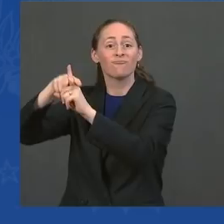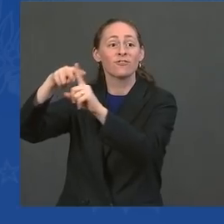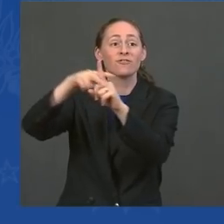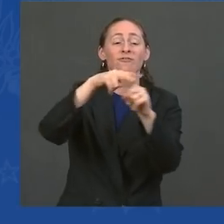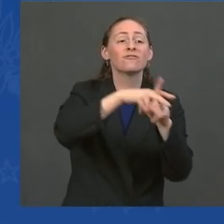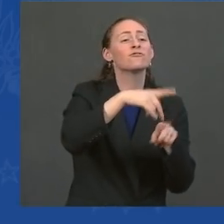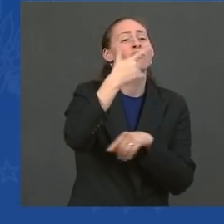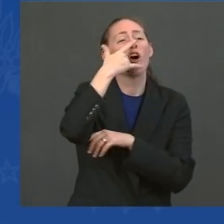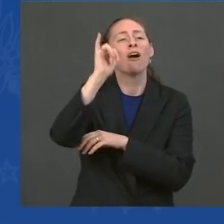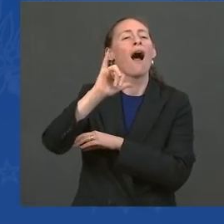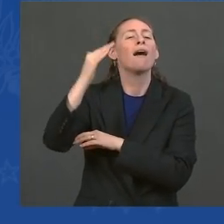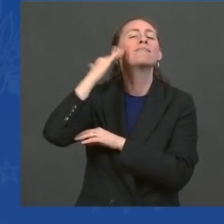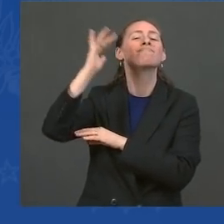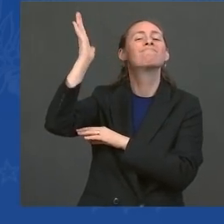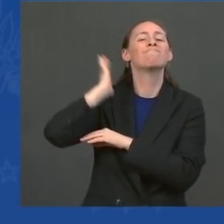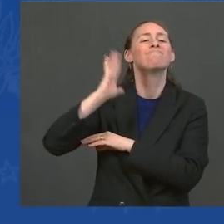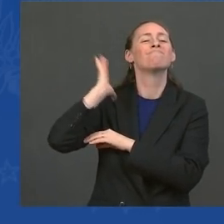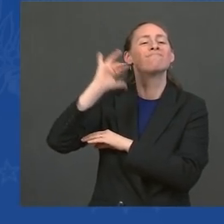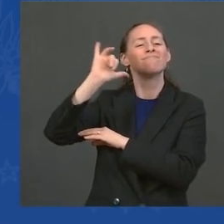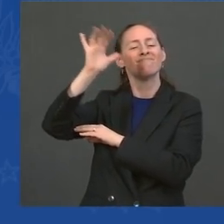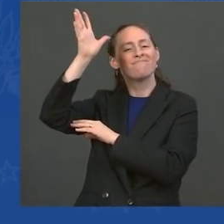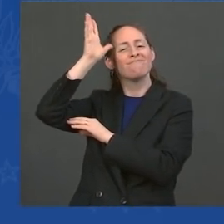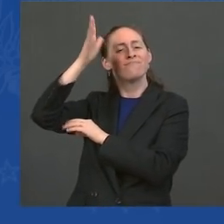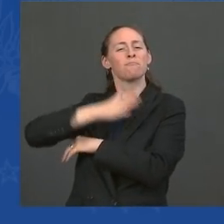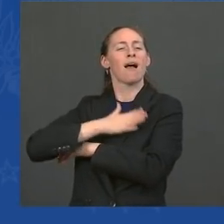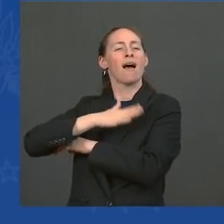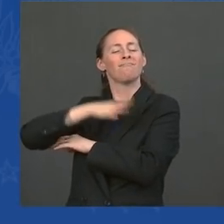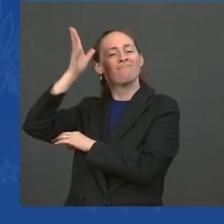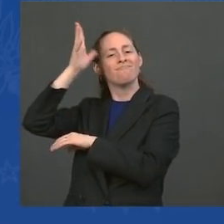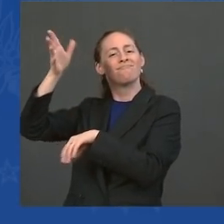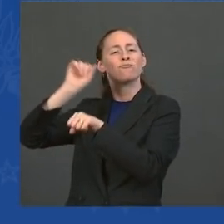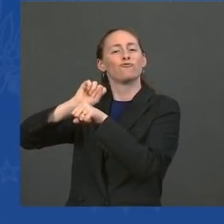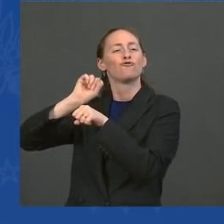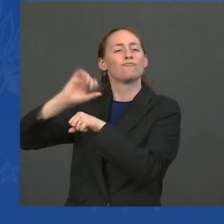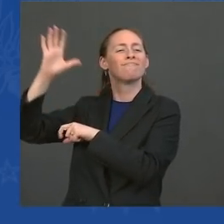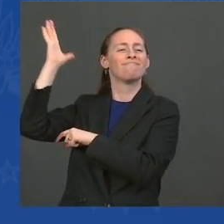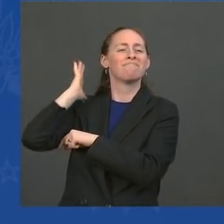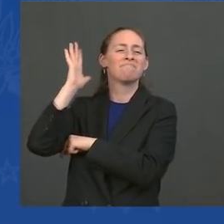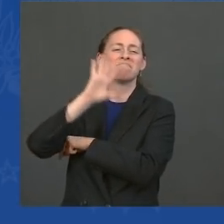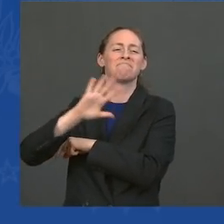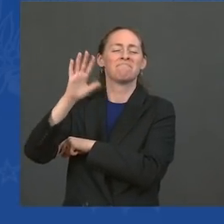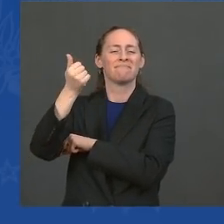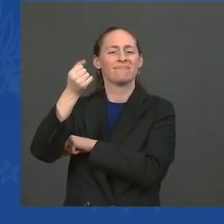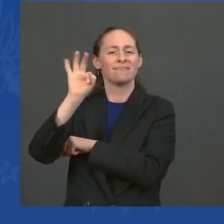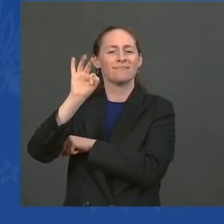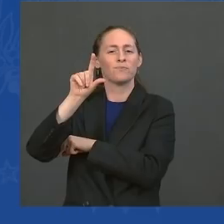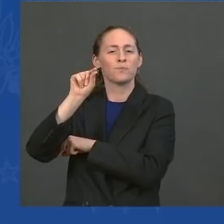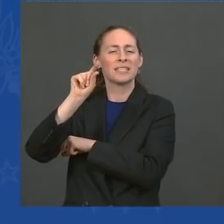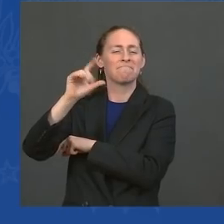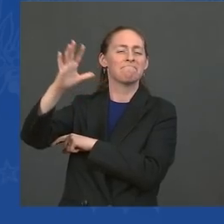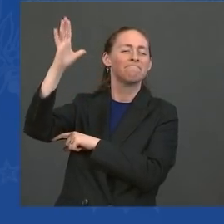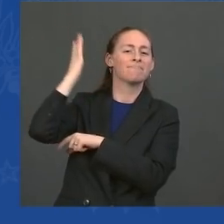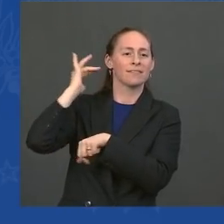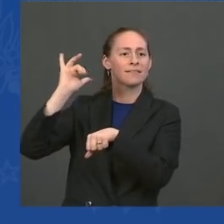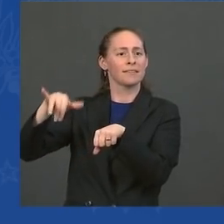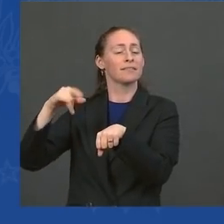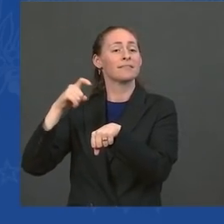for the American Oil Company back in the turn of the -- in the 19 -- 1920s, in that area. They went from state to state